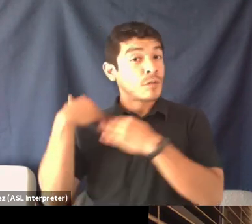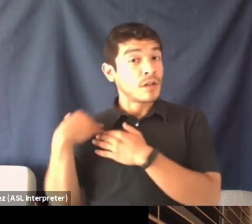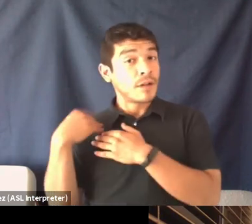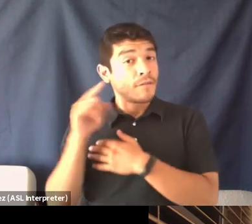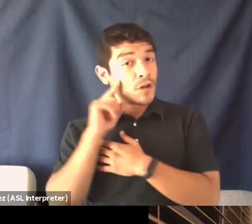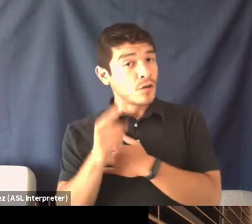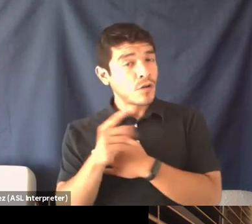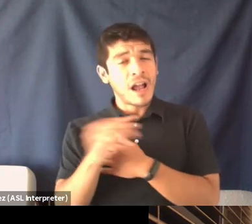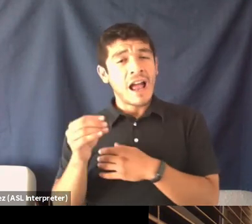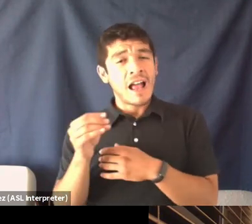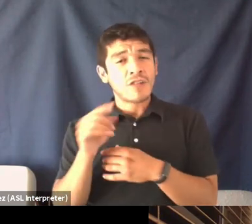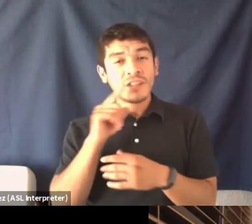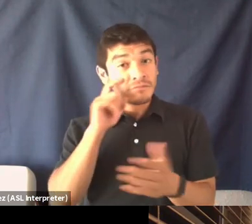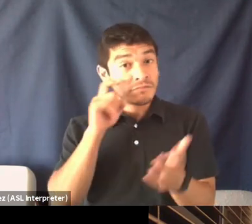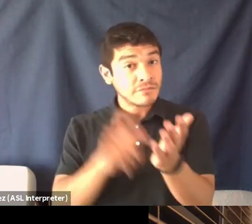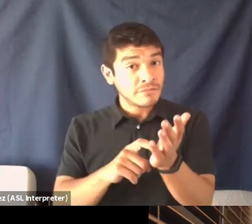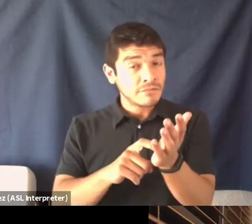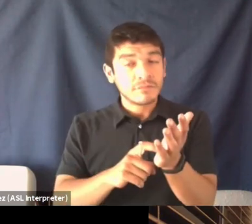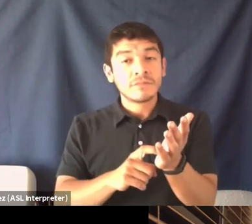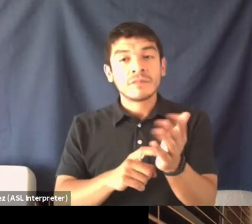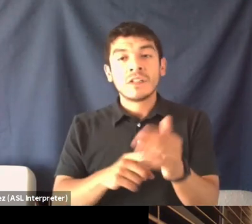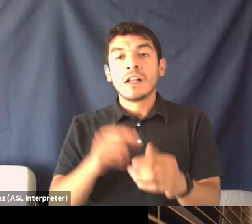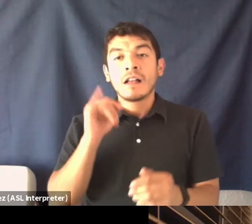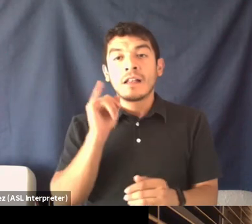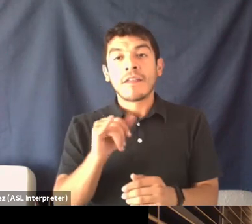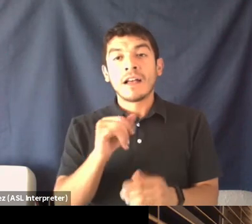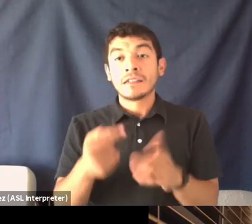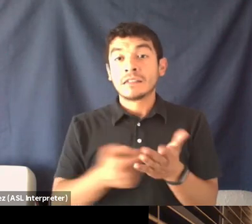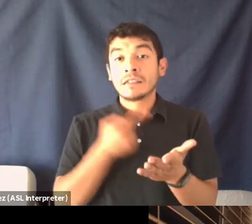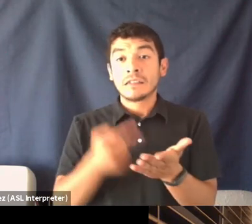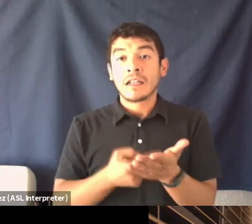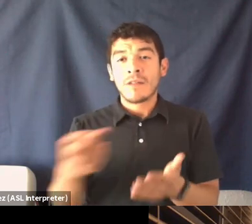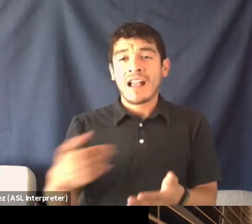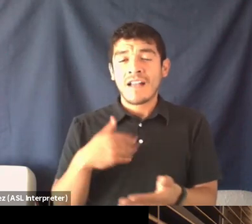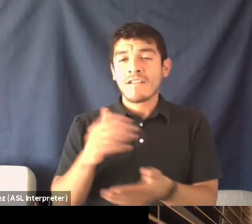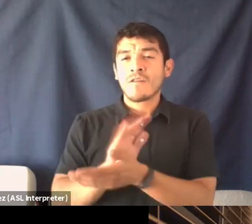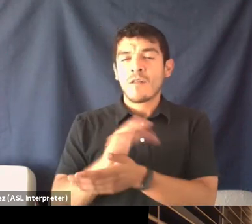and be cognizant of. But usually, sometimes there's a film that I'm forgetting the name of it, said this,